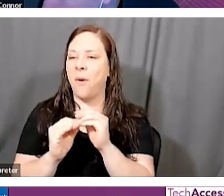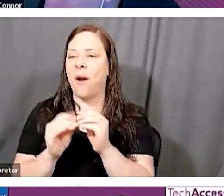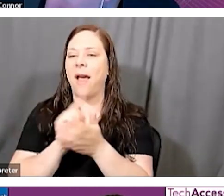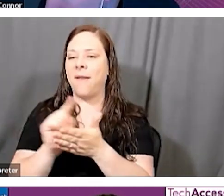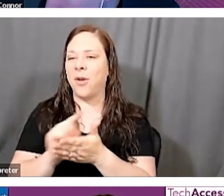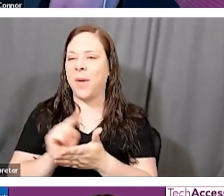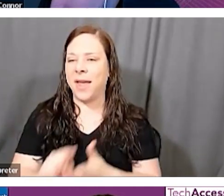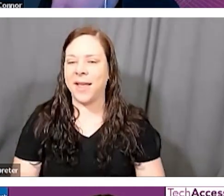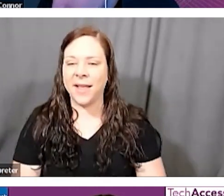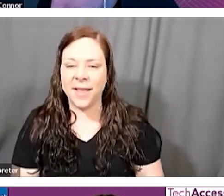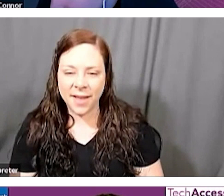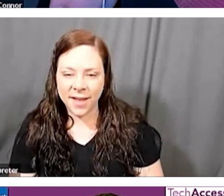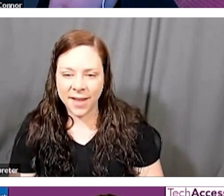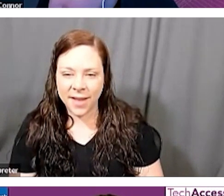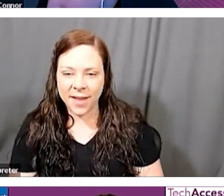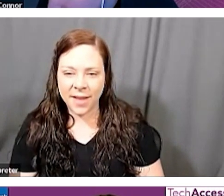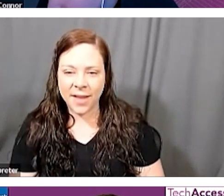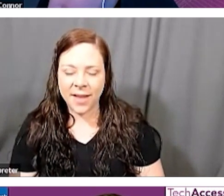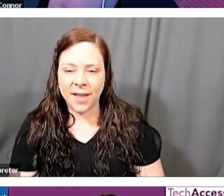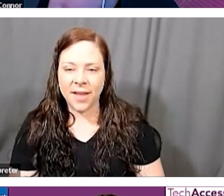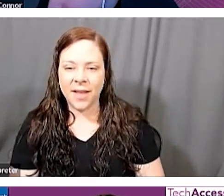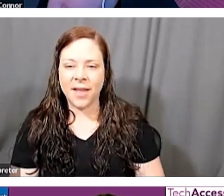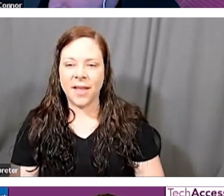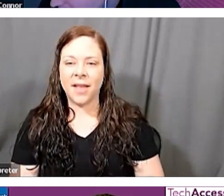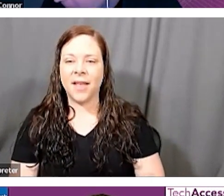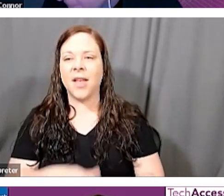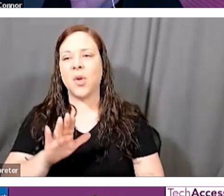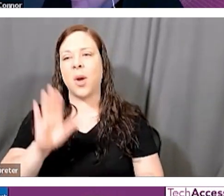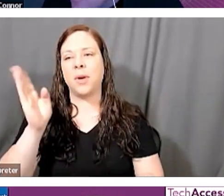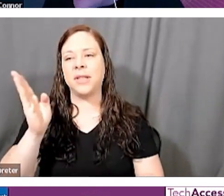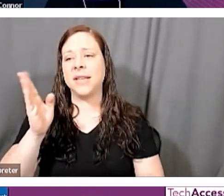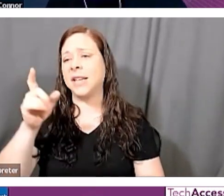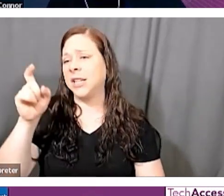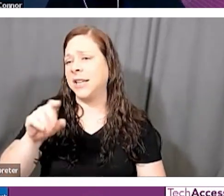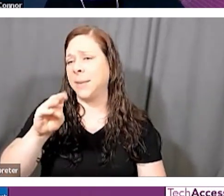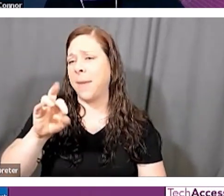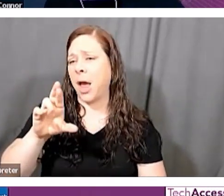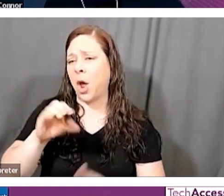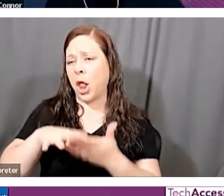Sorry, that presentation maybe should be followed by micro learning to reinforce. That's right. Absolutely. - Yep. I totally agree.